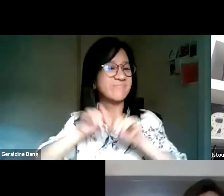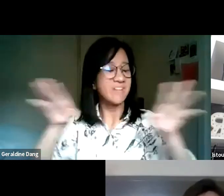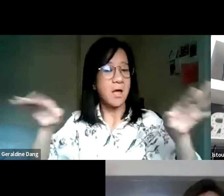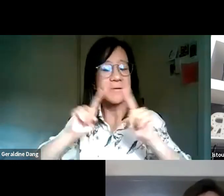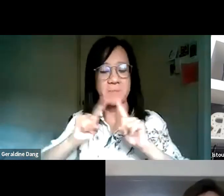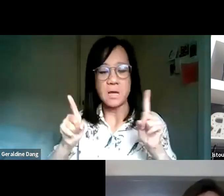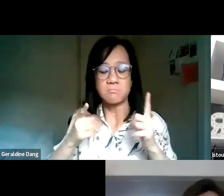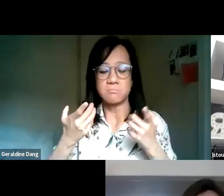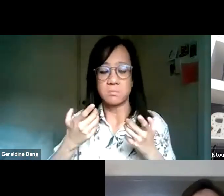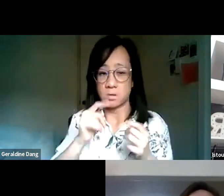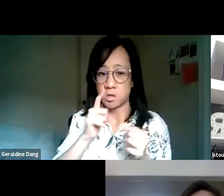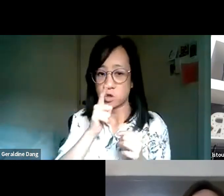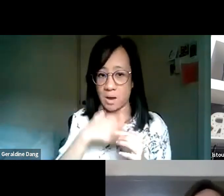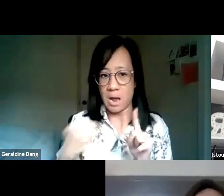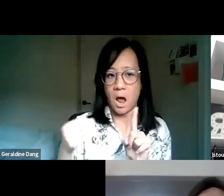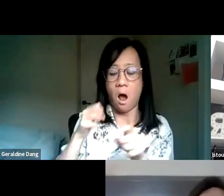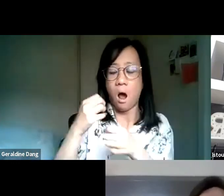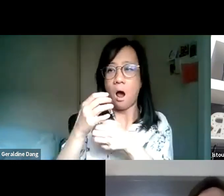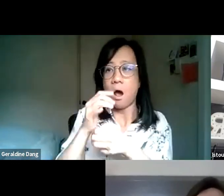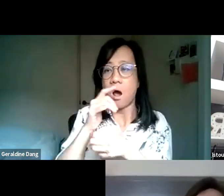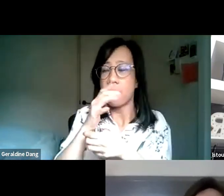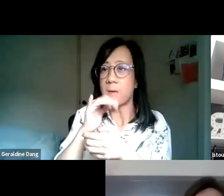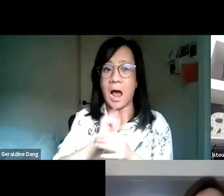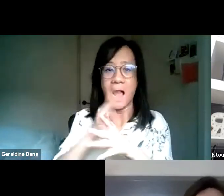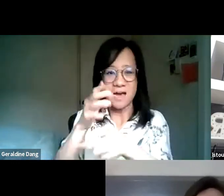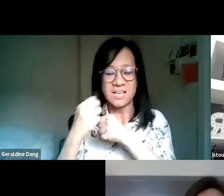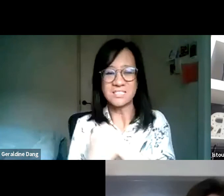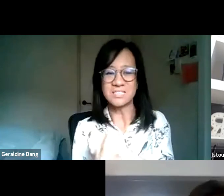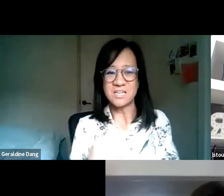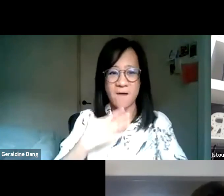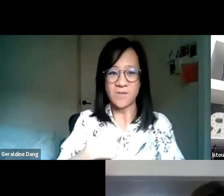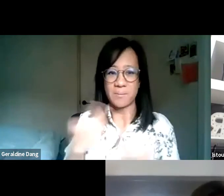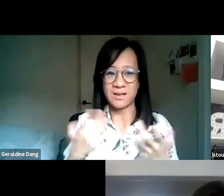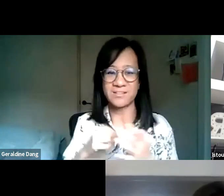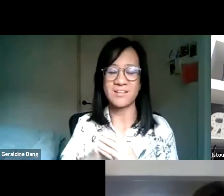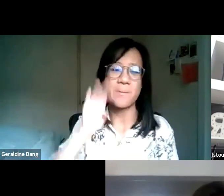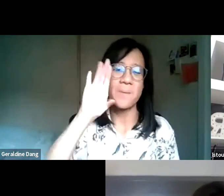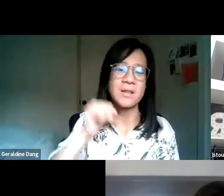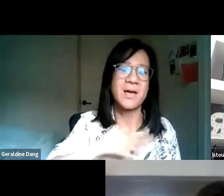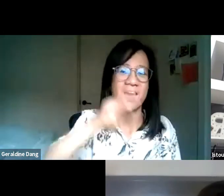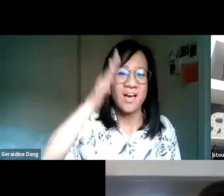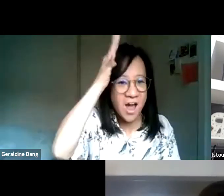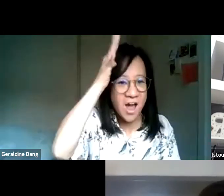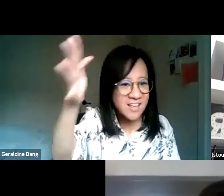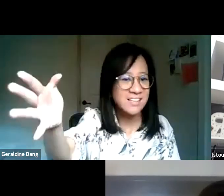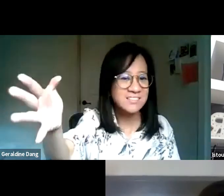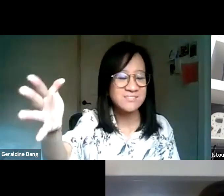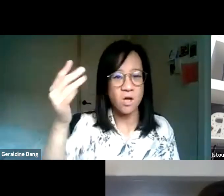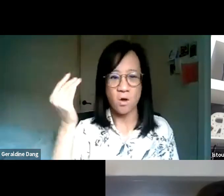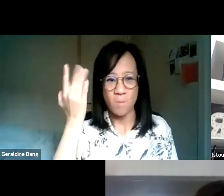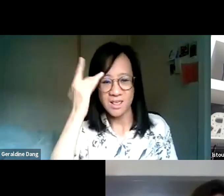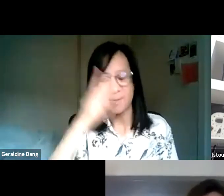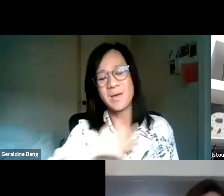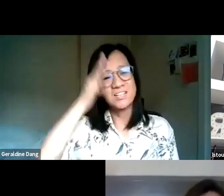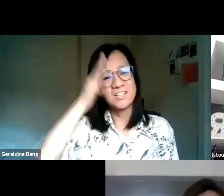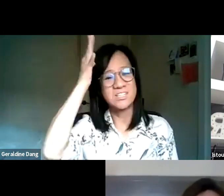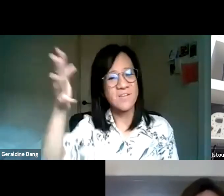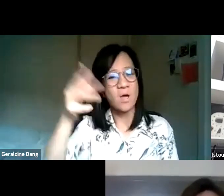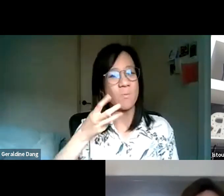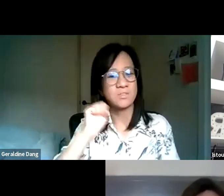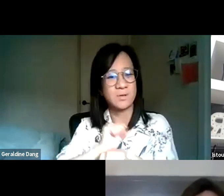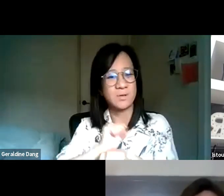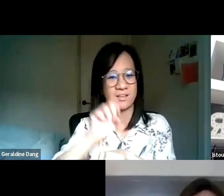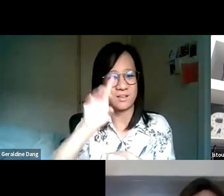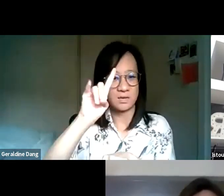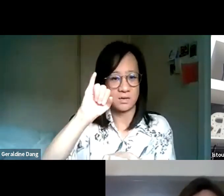So I think my family was spread out, but that actually gave me more inspiration to travel